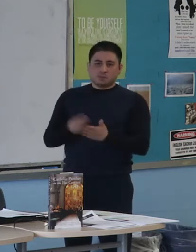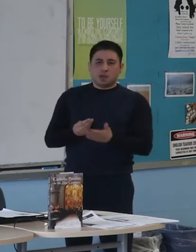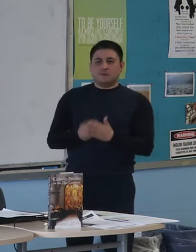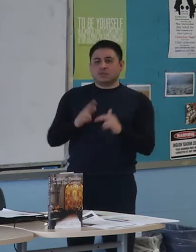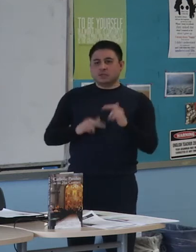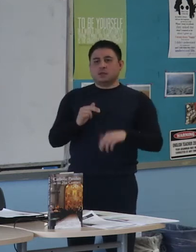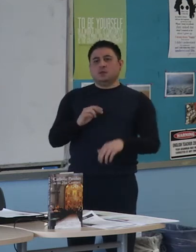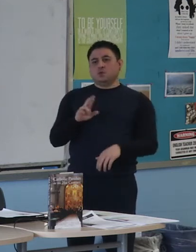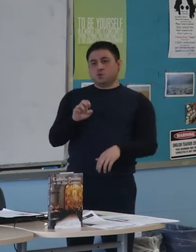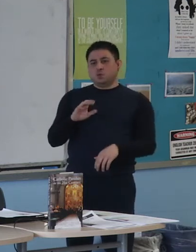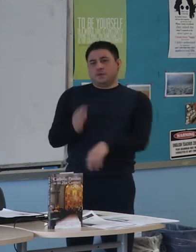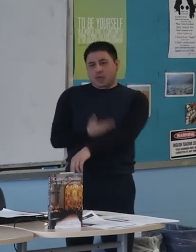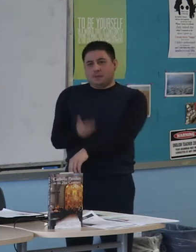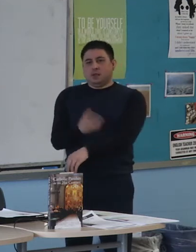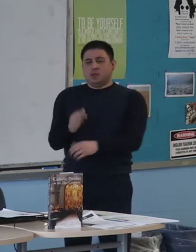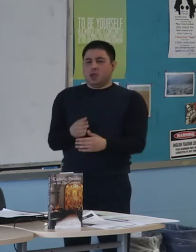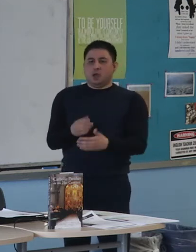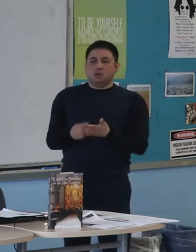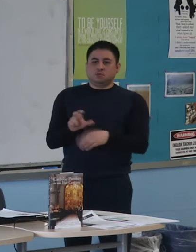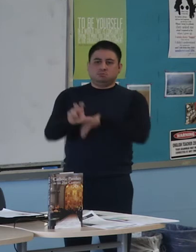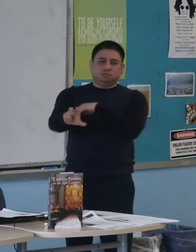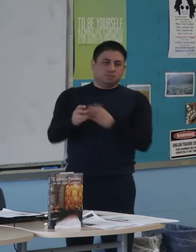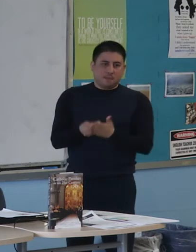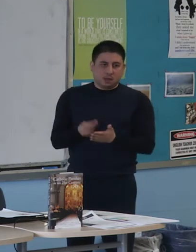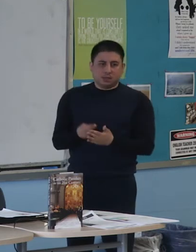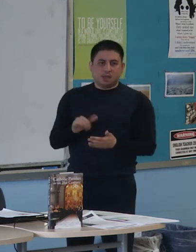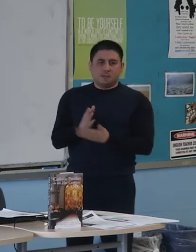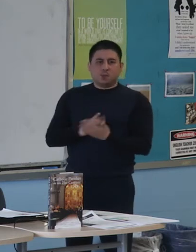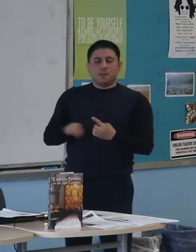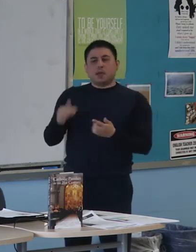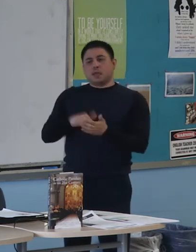revamping, costs a lot of money on that part, but again we did a study with the